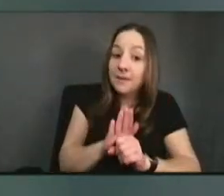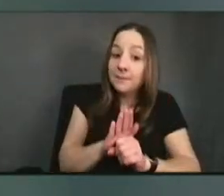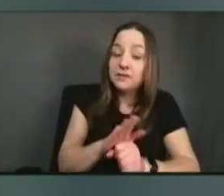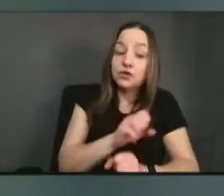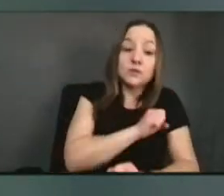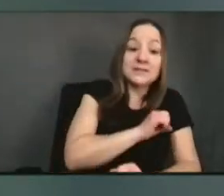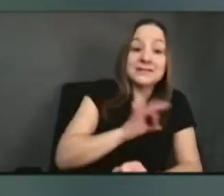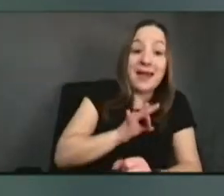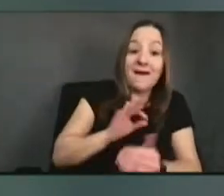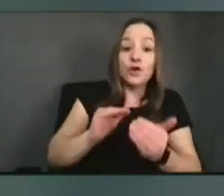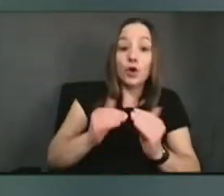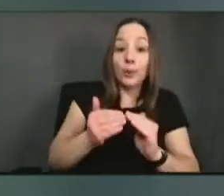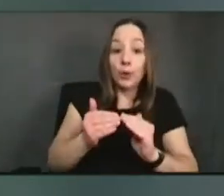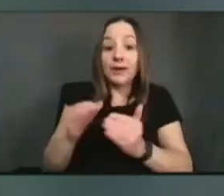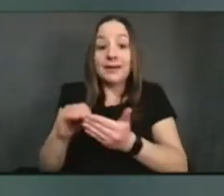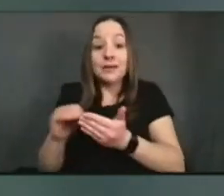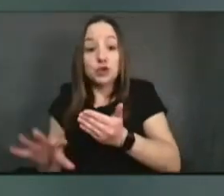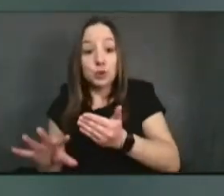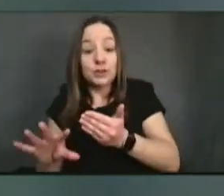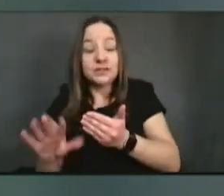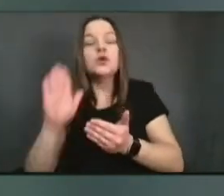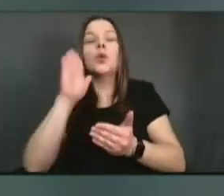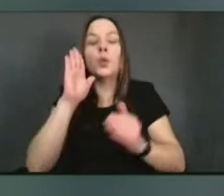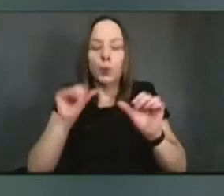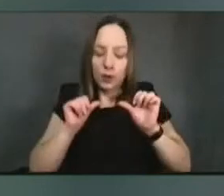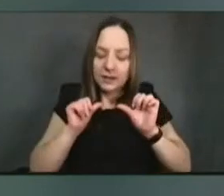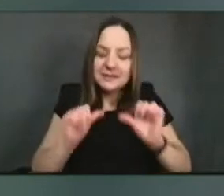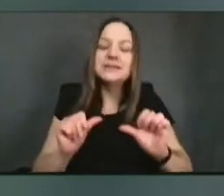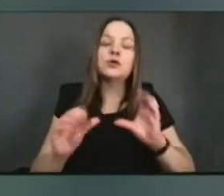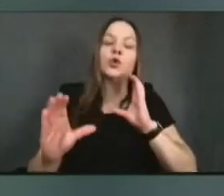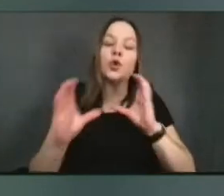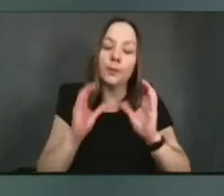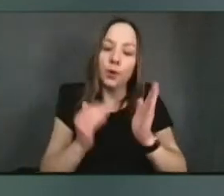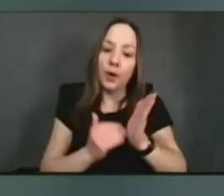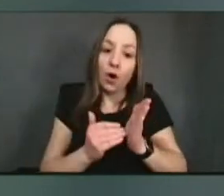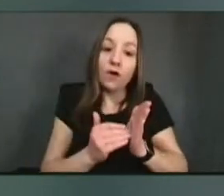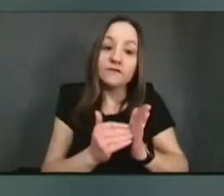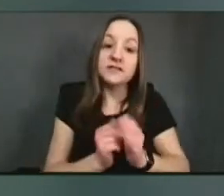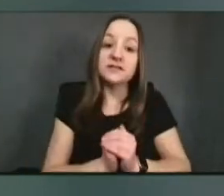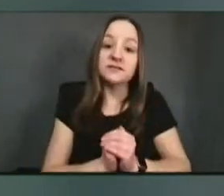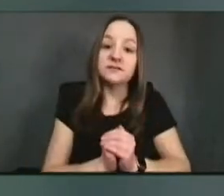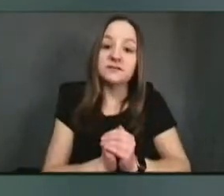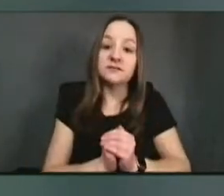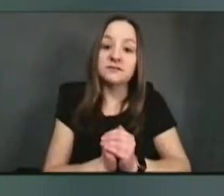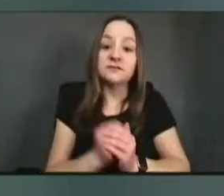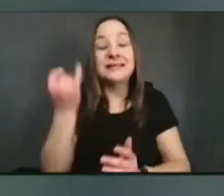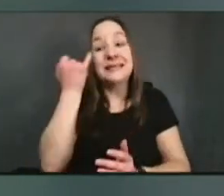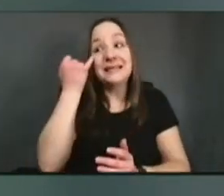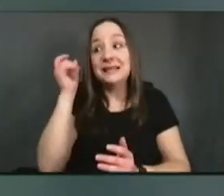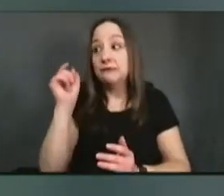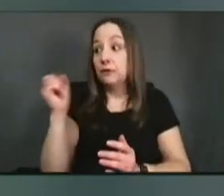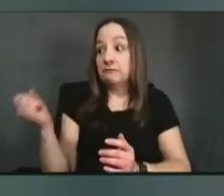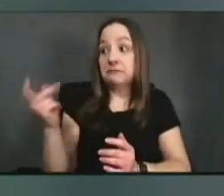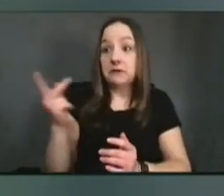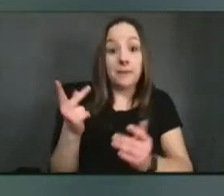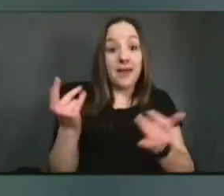do want to make a few commitments to our staff and to our community and to our students is that we will